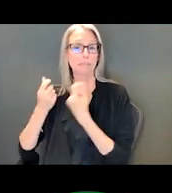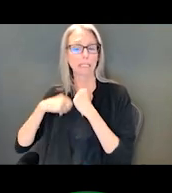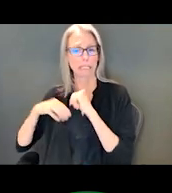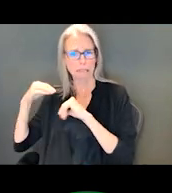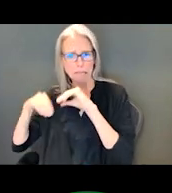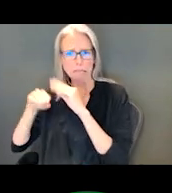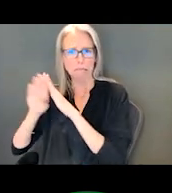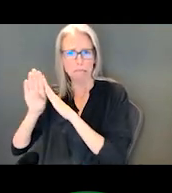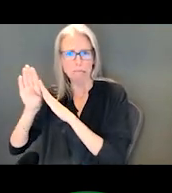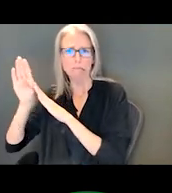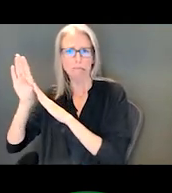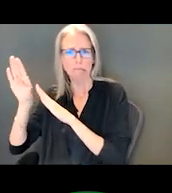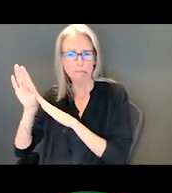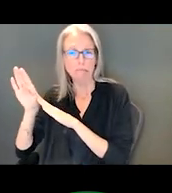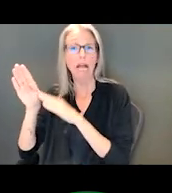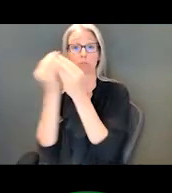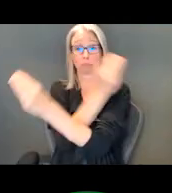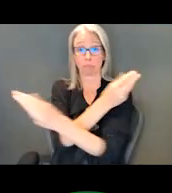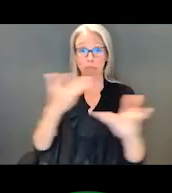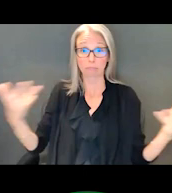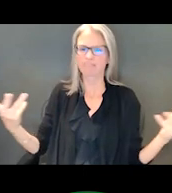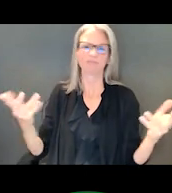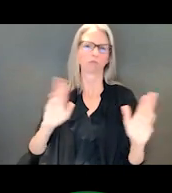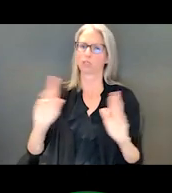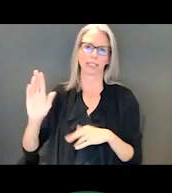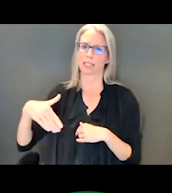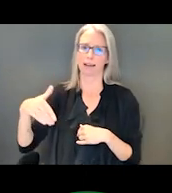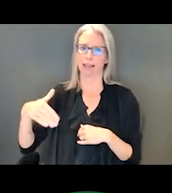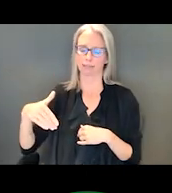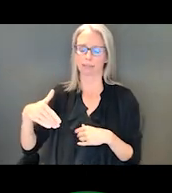And I think we'll get to a place where wider availability. For those who might be interested